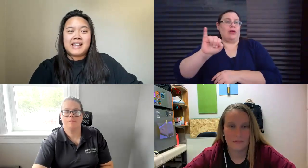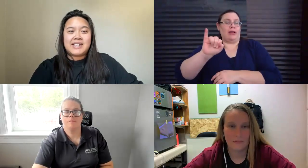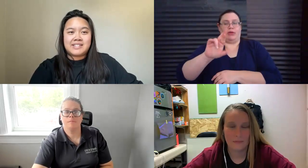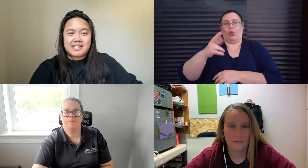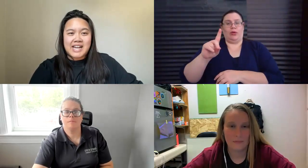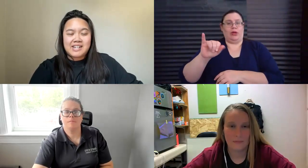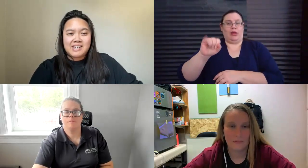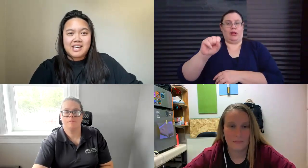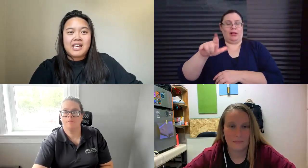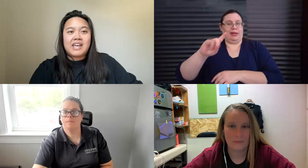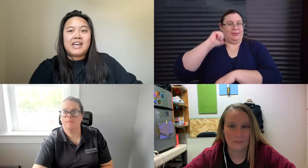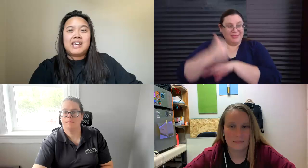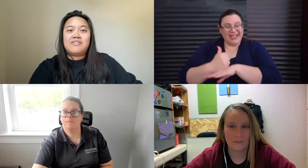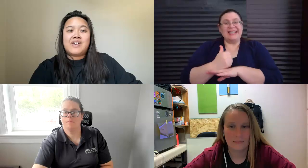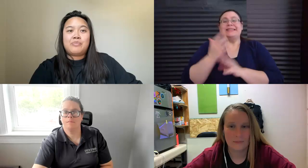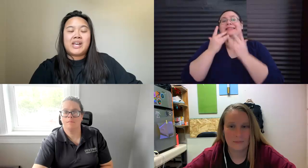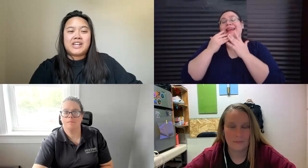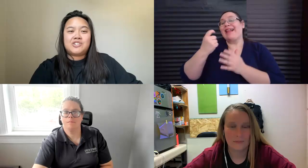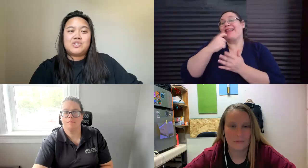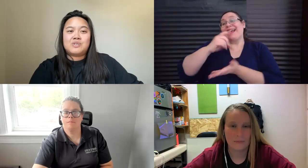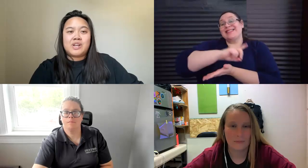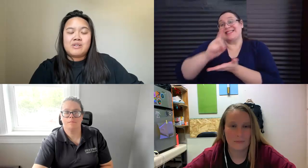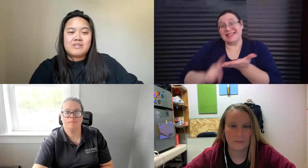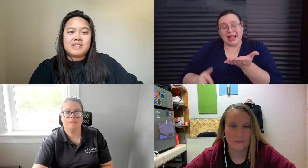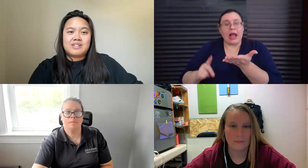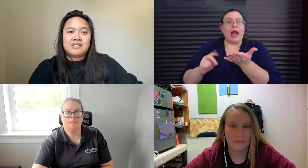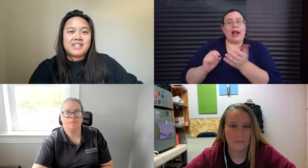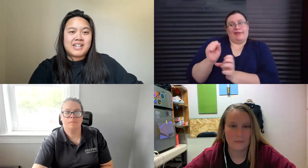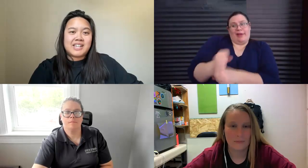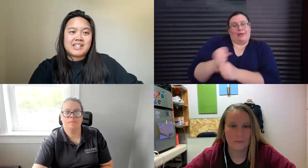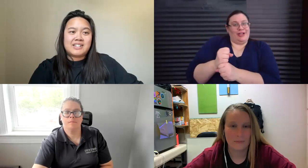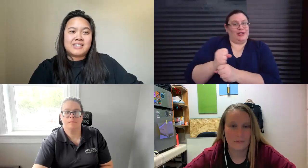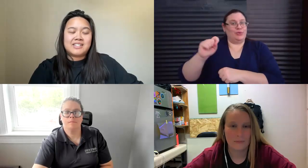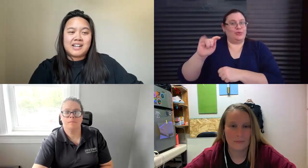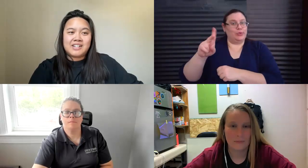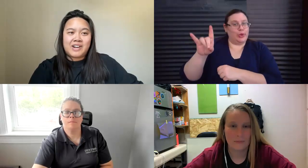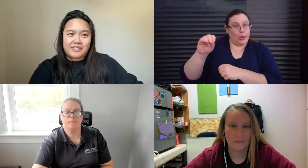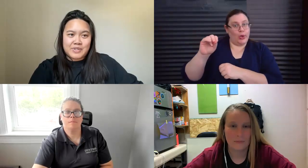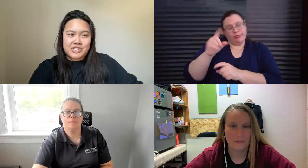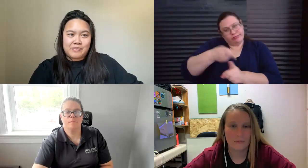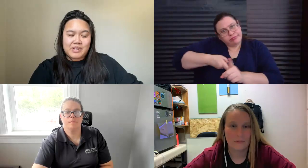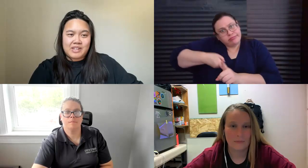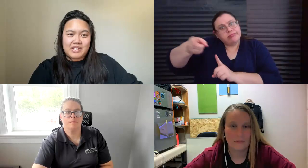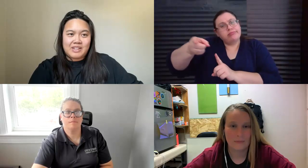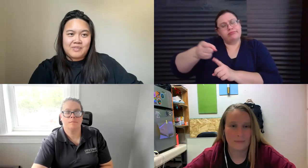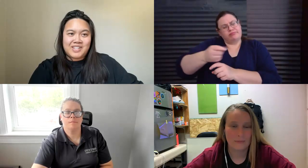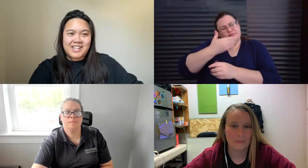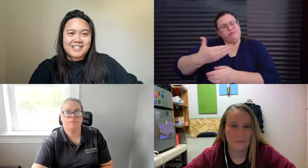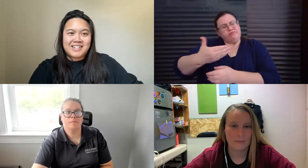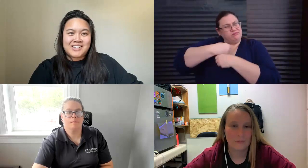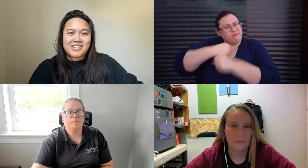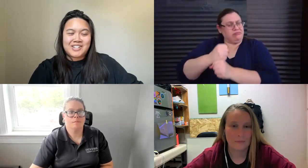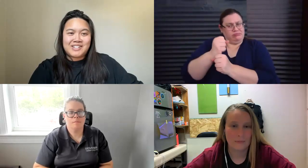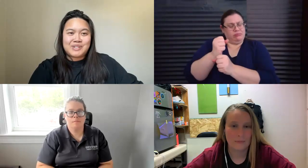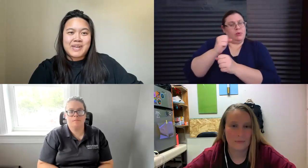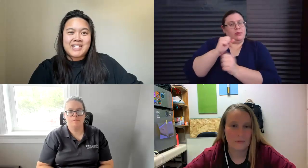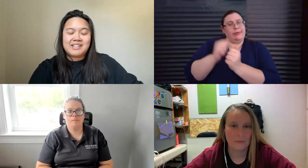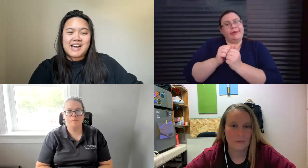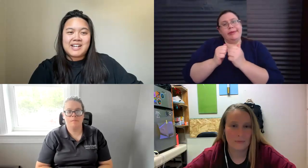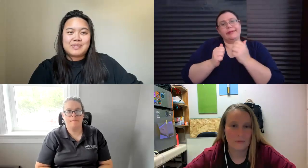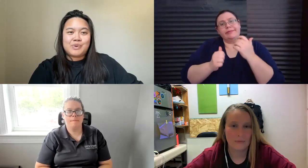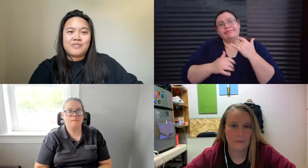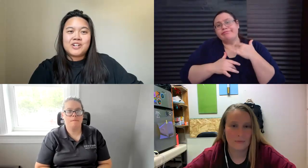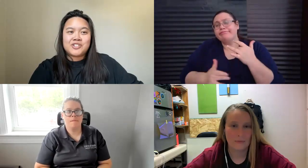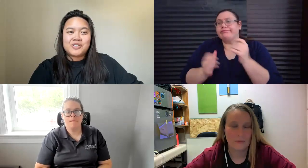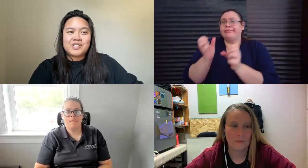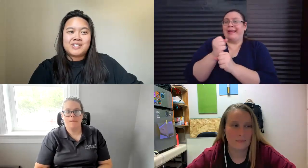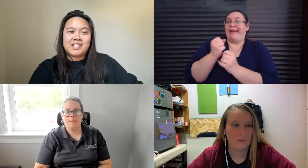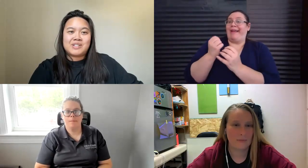glass design and fabrication studio dedicated to making glass more functional in today's world.